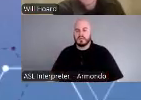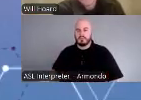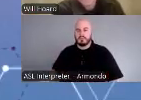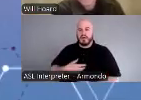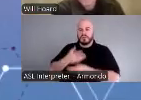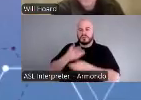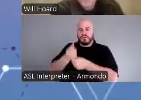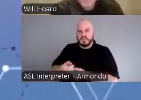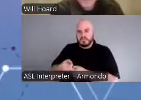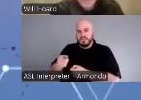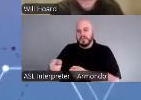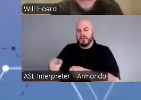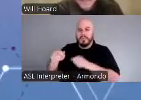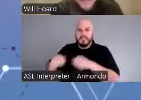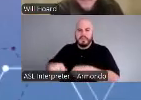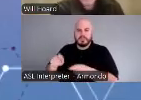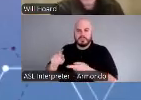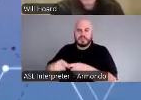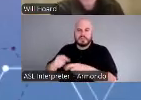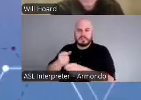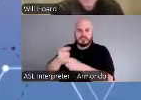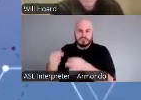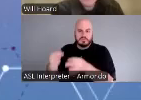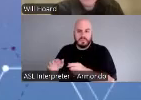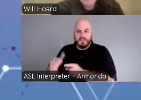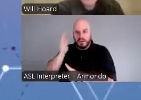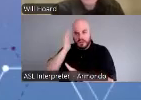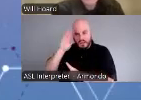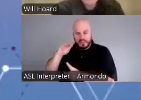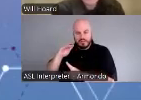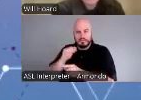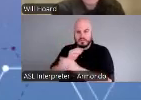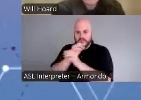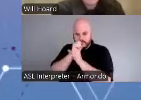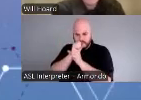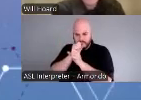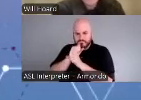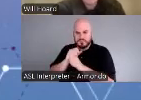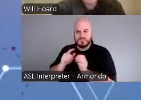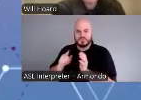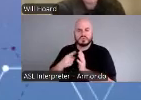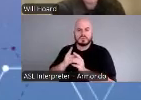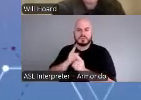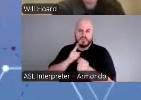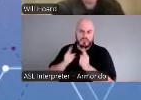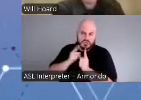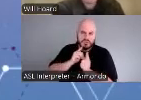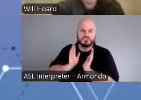the decision and their knowledge also that it was confidential-- this was just a conversation between us--